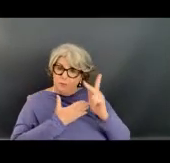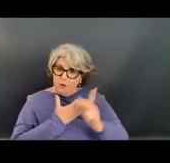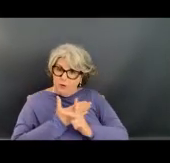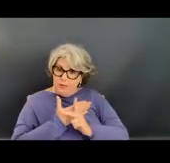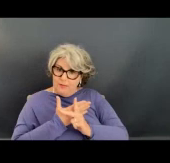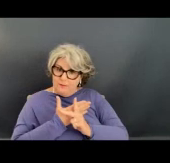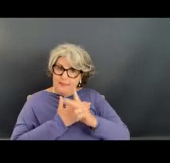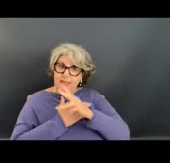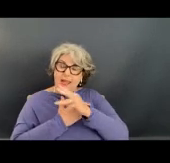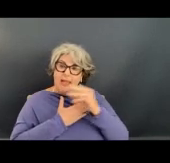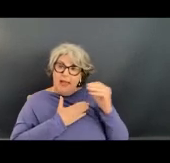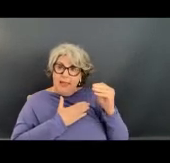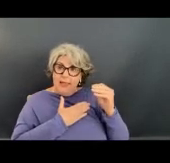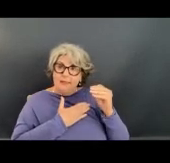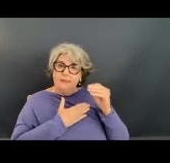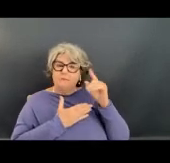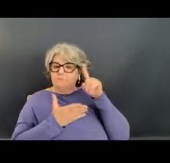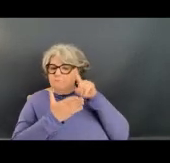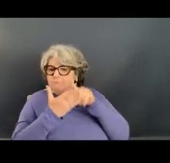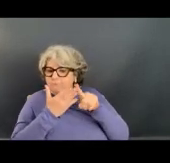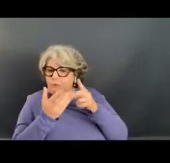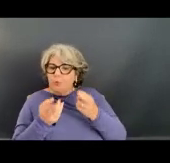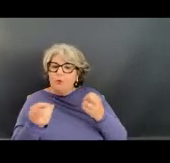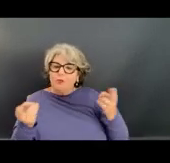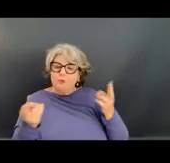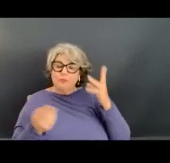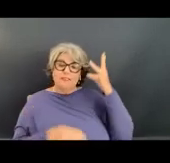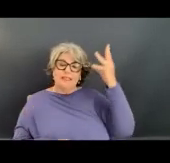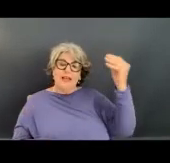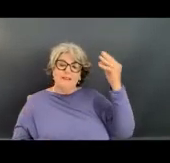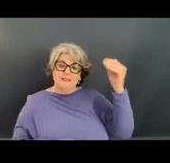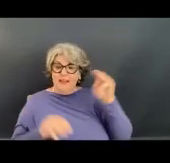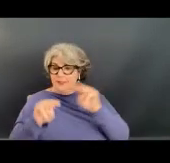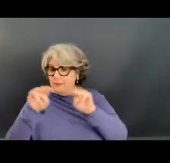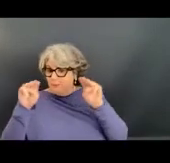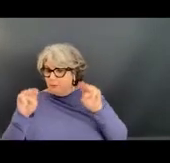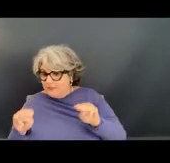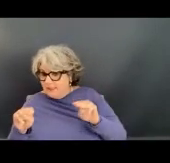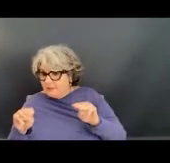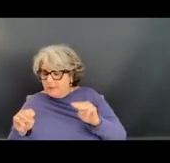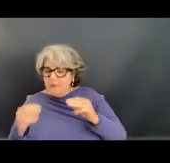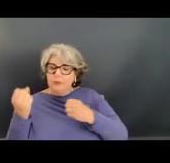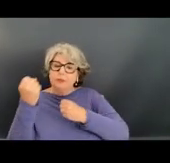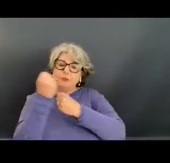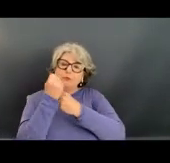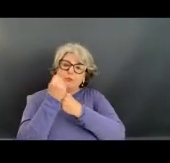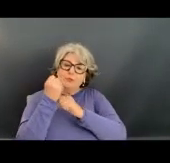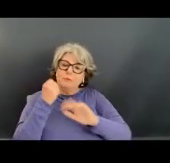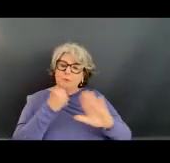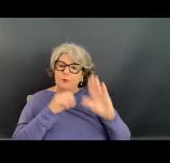And like I said, they'll explore resources outside the museum to support their teaching goals.